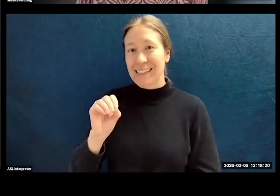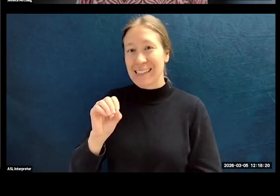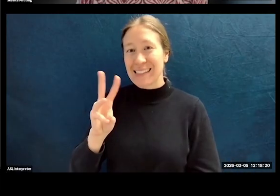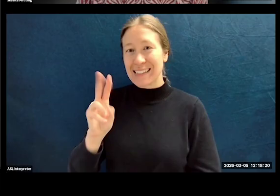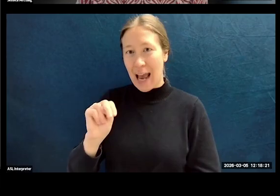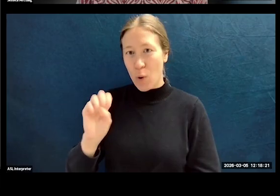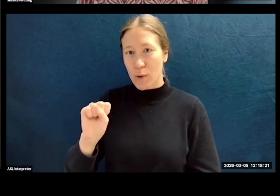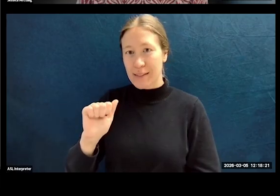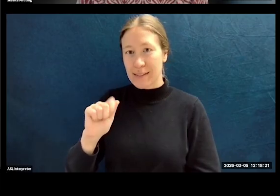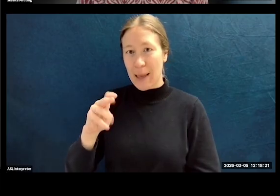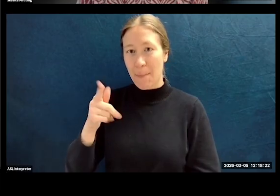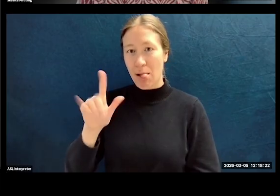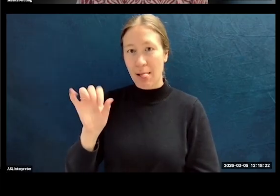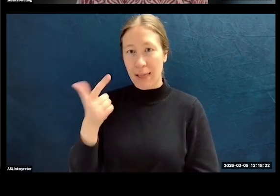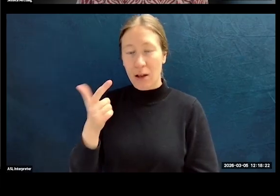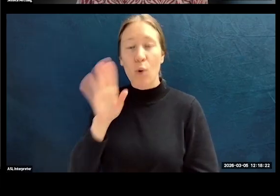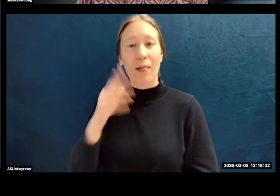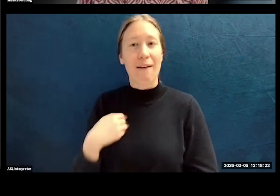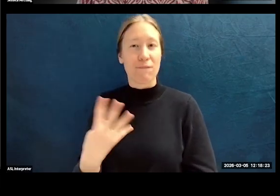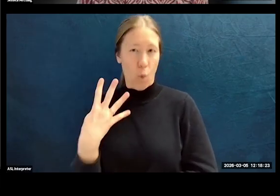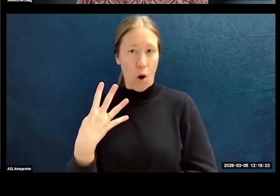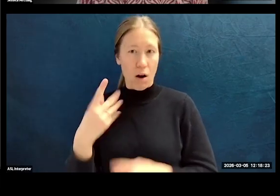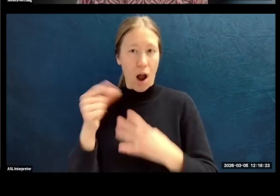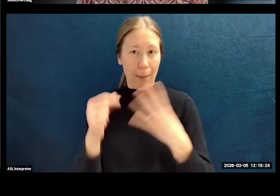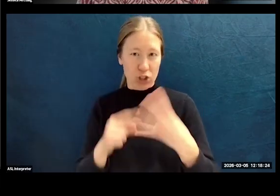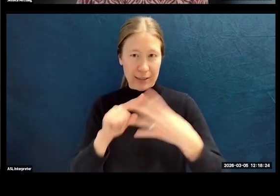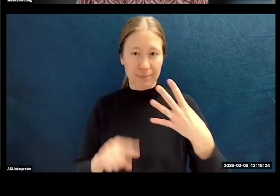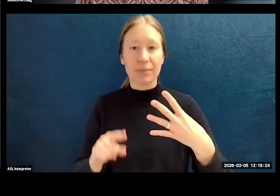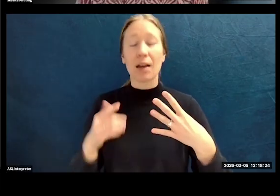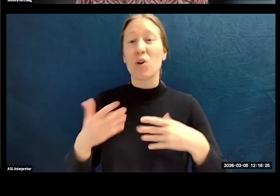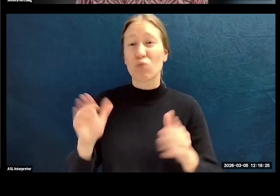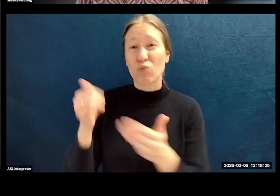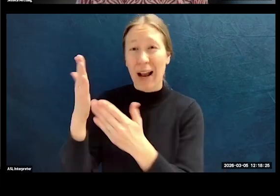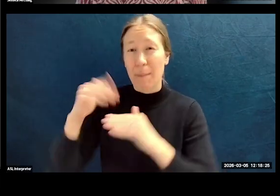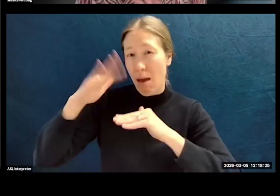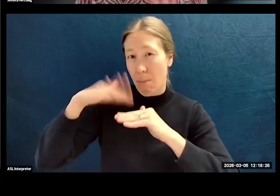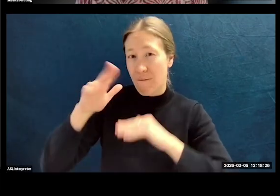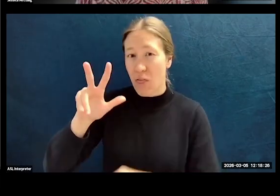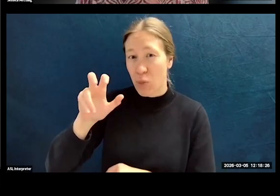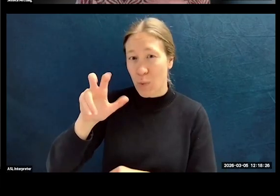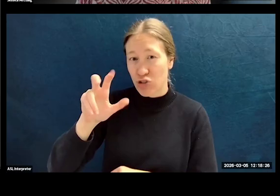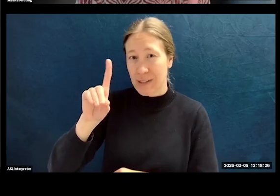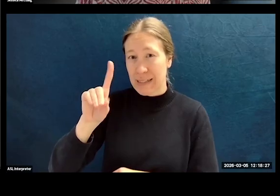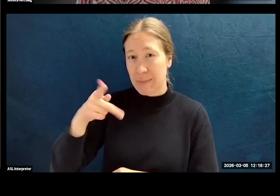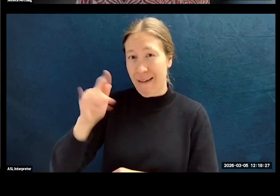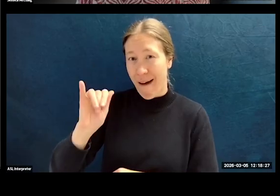My only recommendation is that you stay above 300 DPI. This is what is the best resolution.